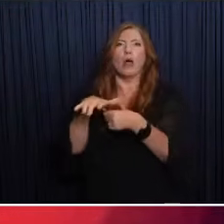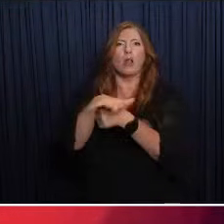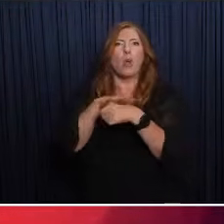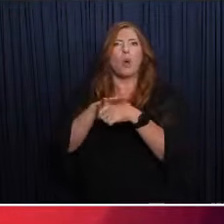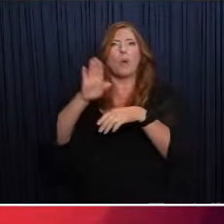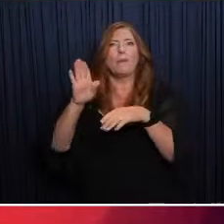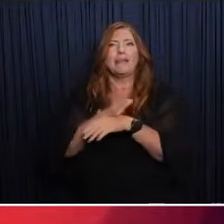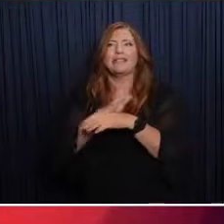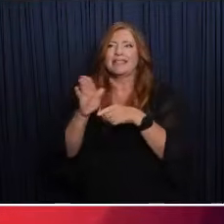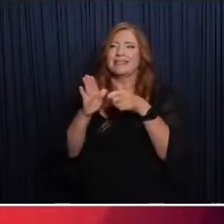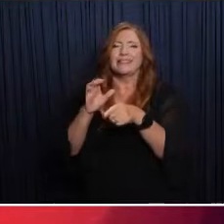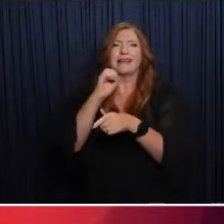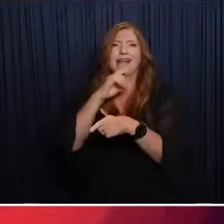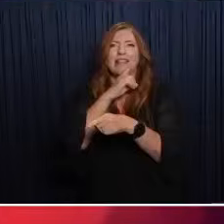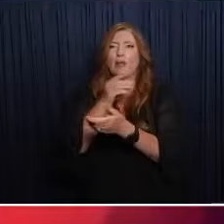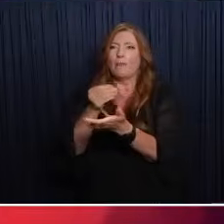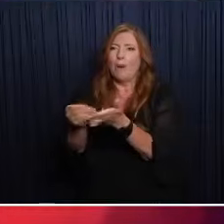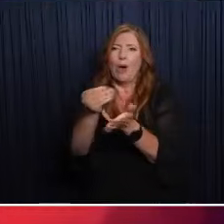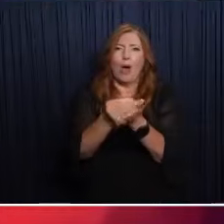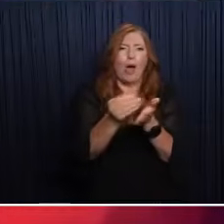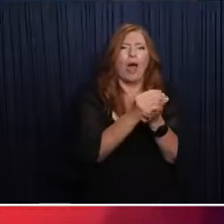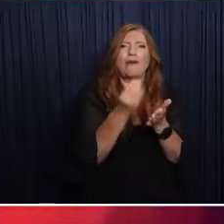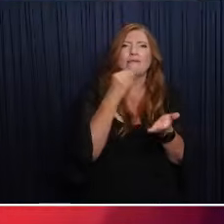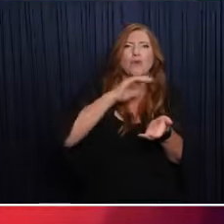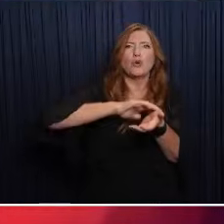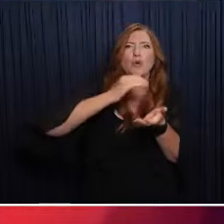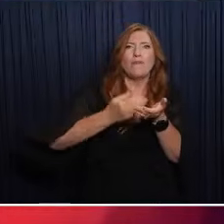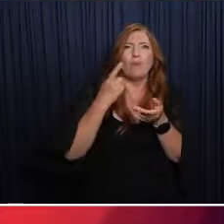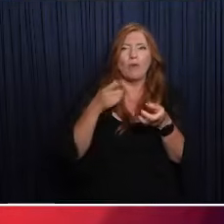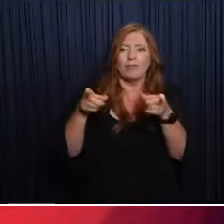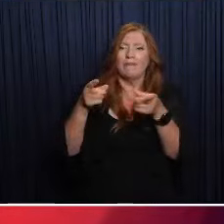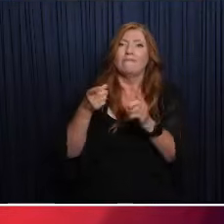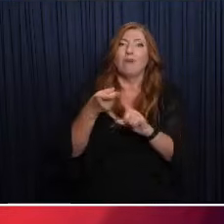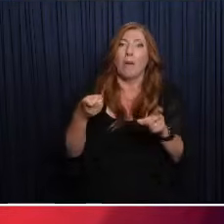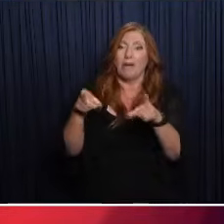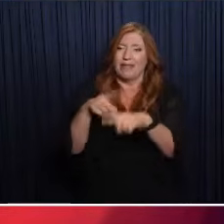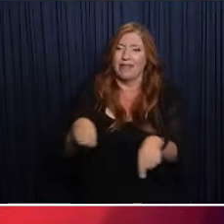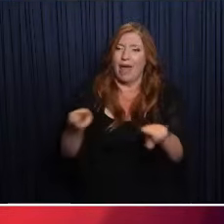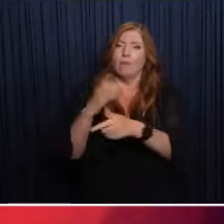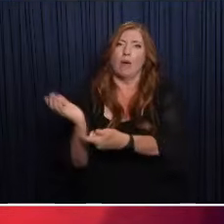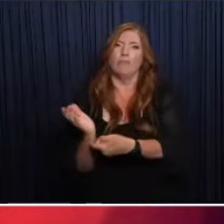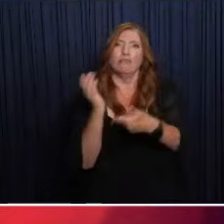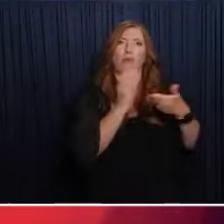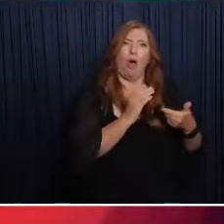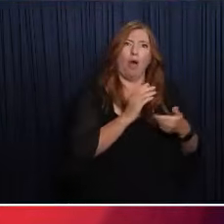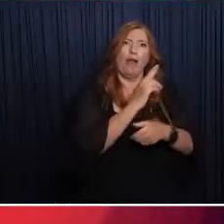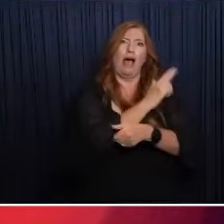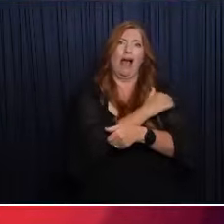DURING COVID MY SON AND I WENT TO LOCAL BUSINESSES IN SCOTTSDALE, BOUGHT MEALS AND